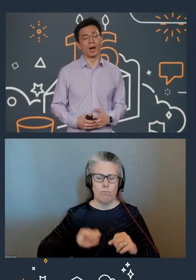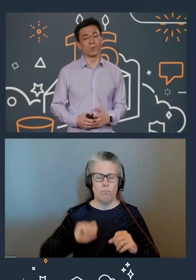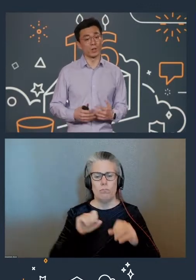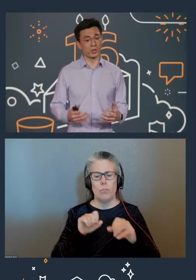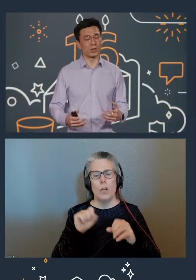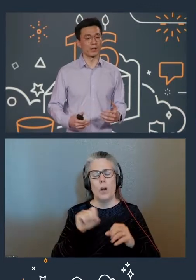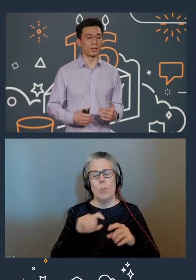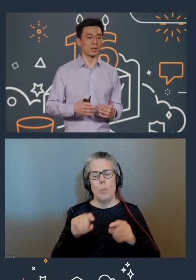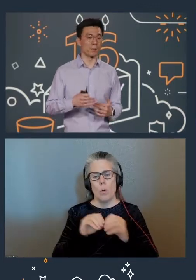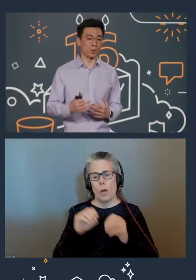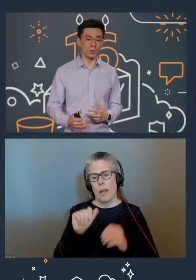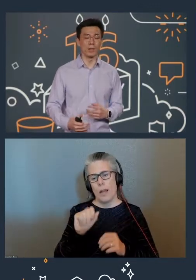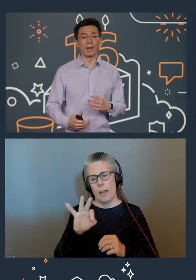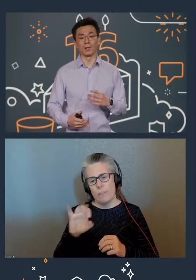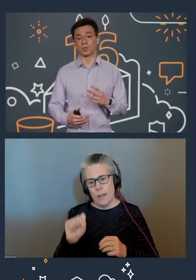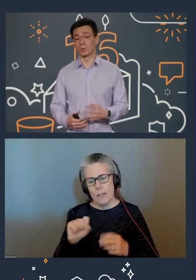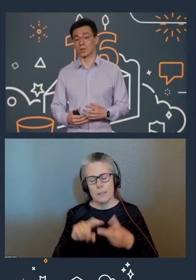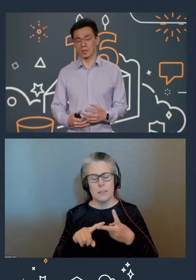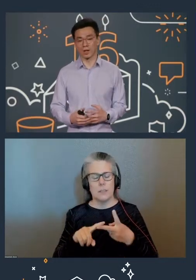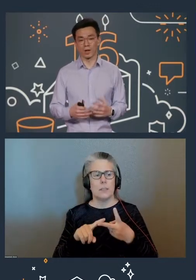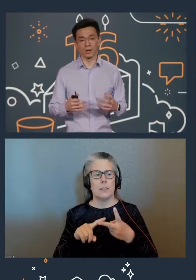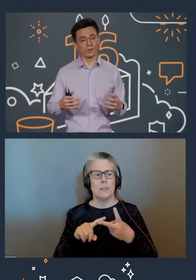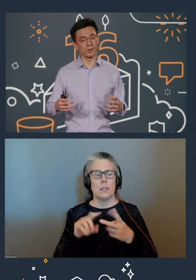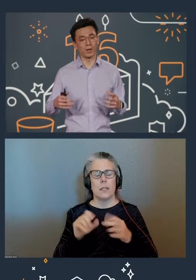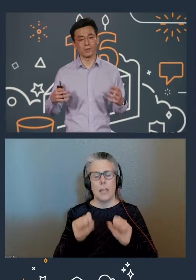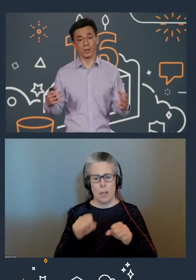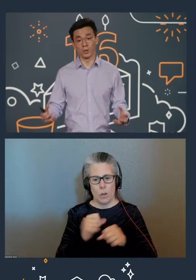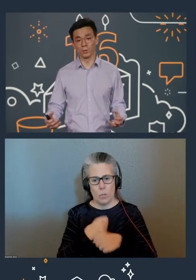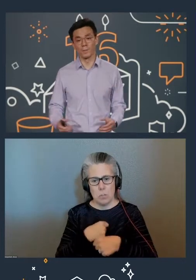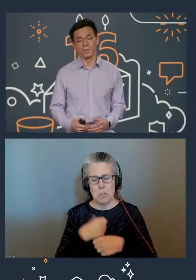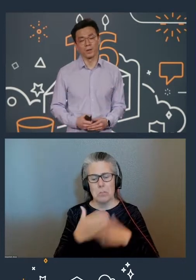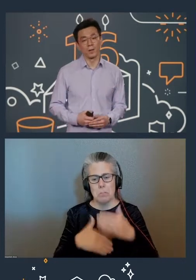which is the compute and the search layer of Hadoop.